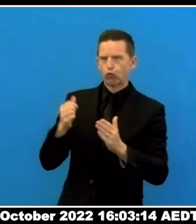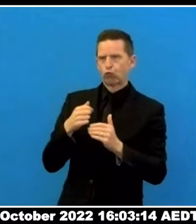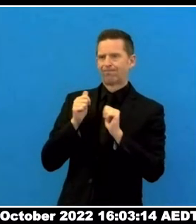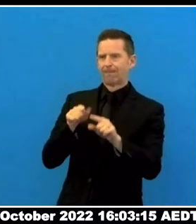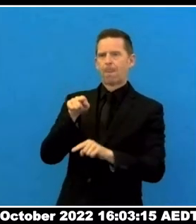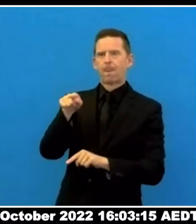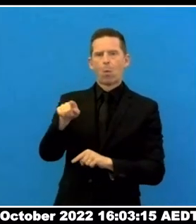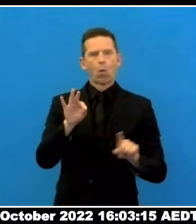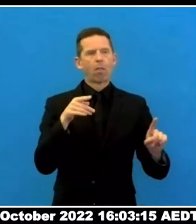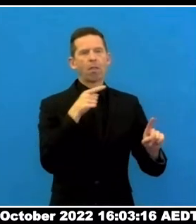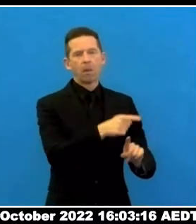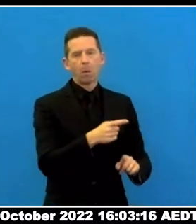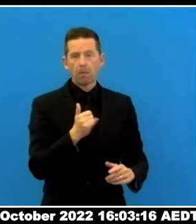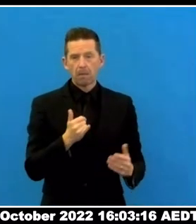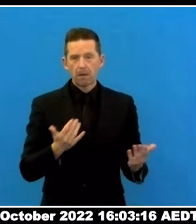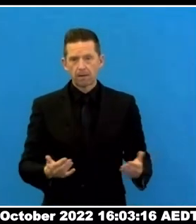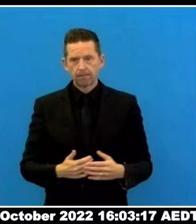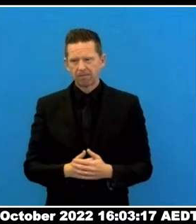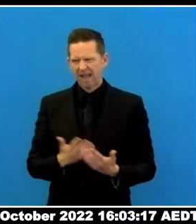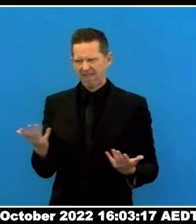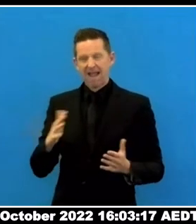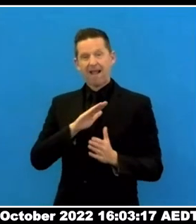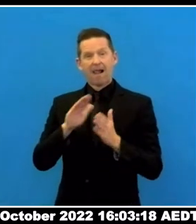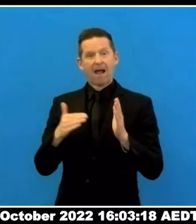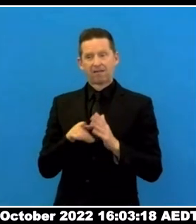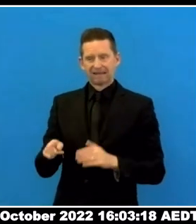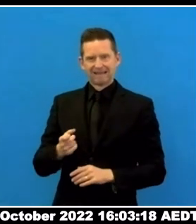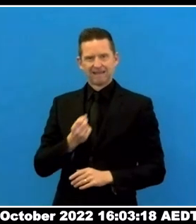And then in the end they will disappoint and they will give up.